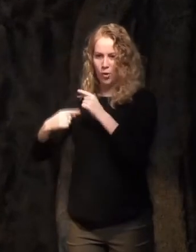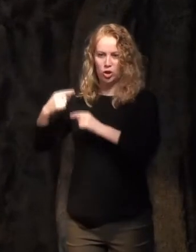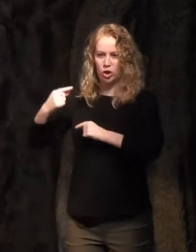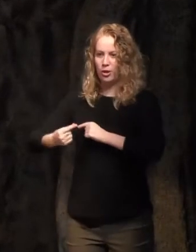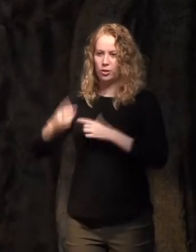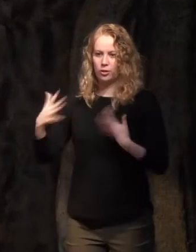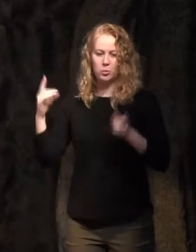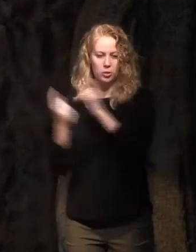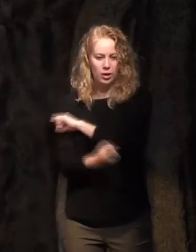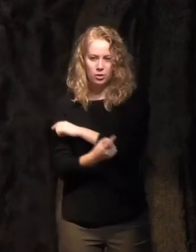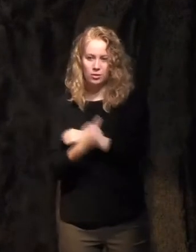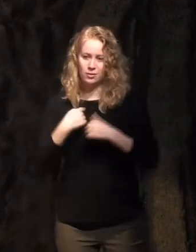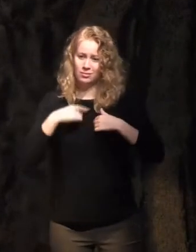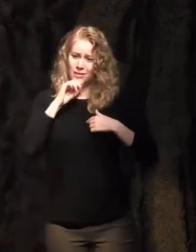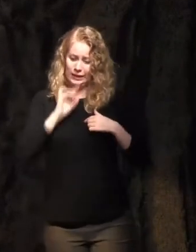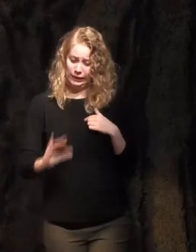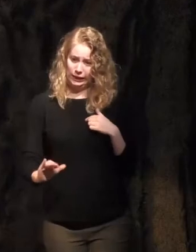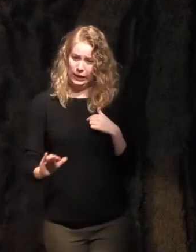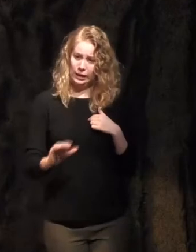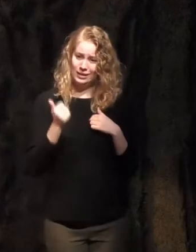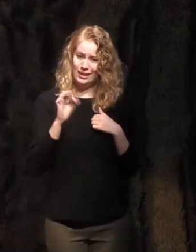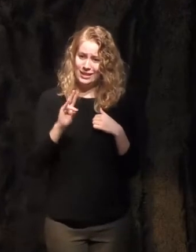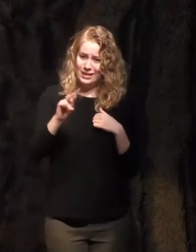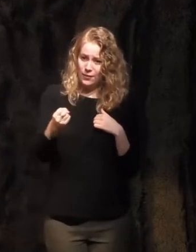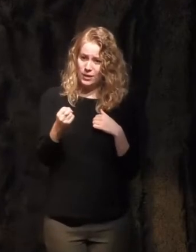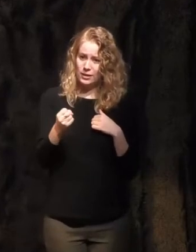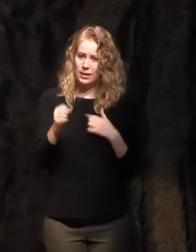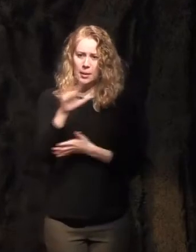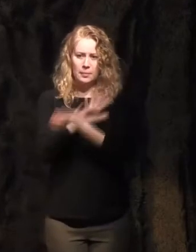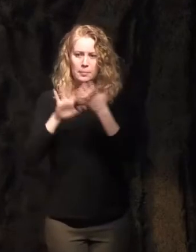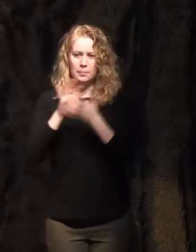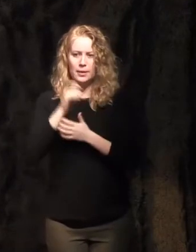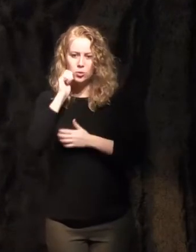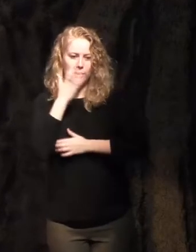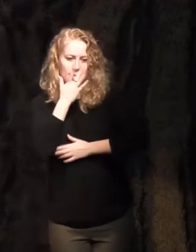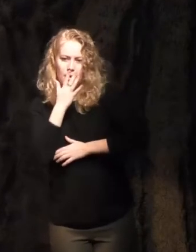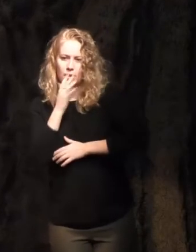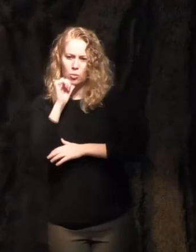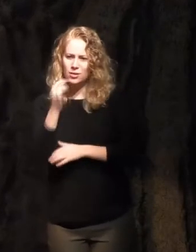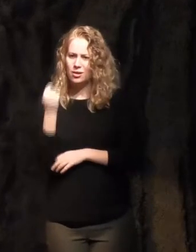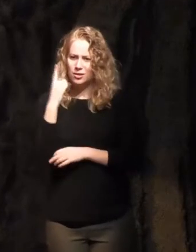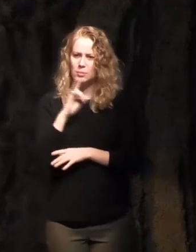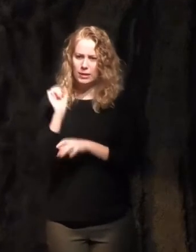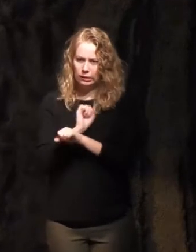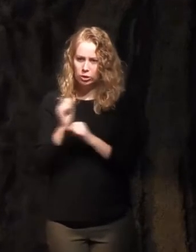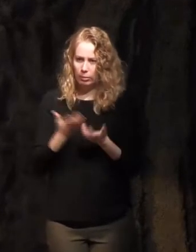When I was a kid in the 1970s, mixed race was not understood to be an actual thing.